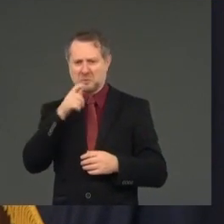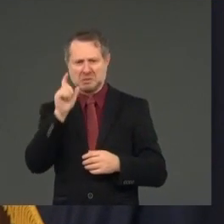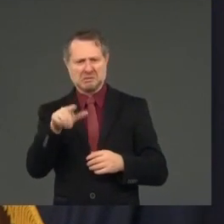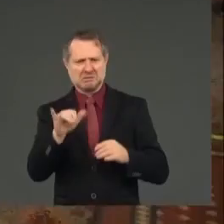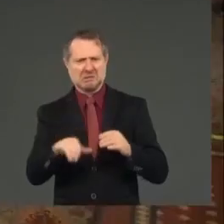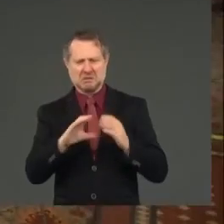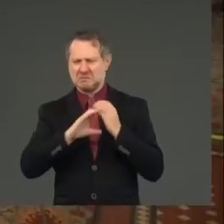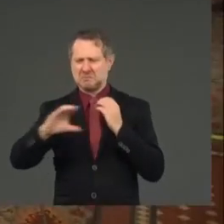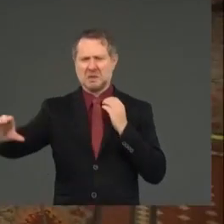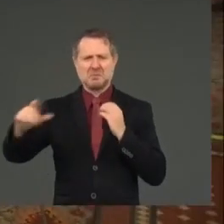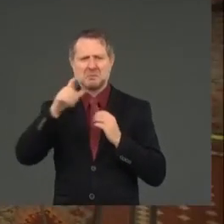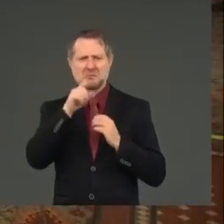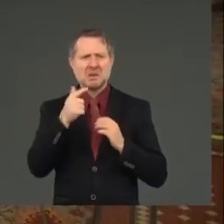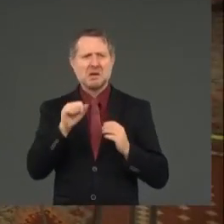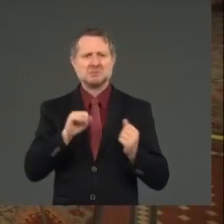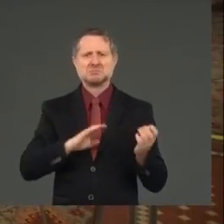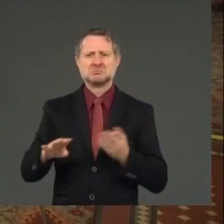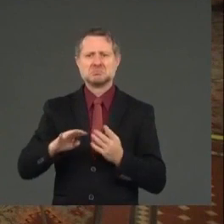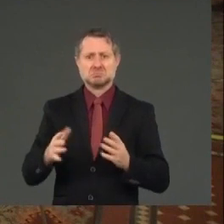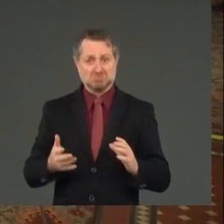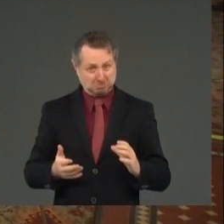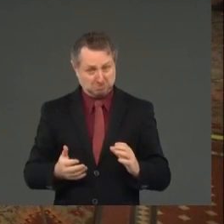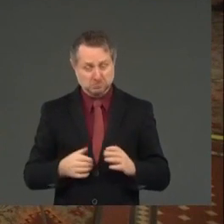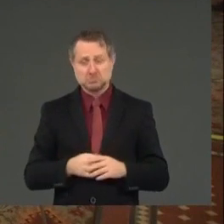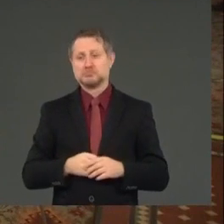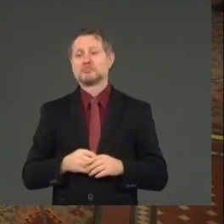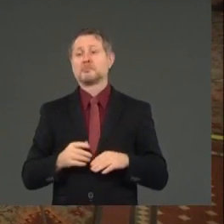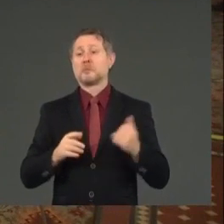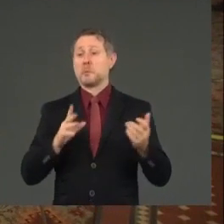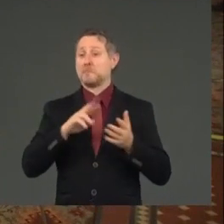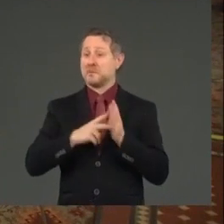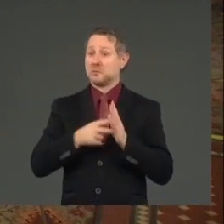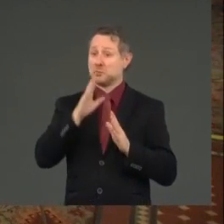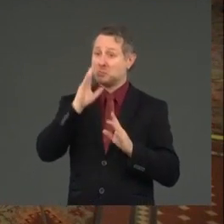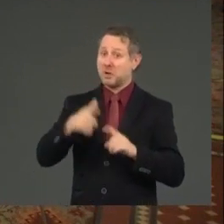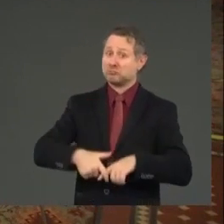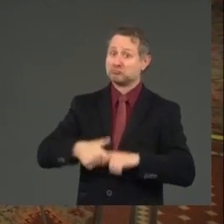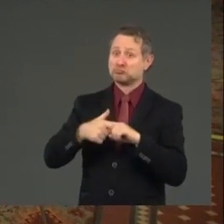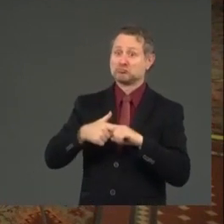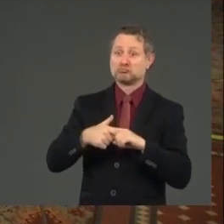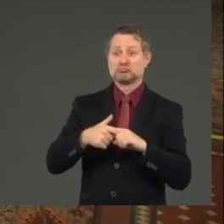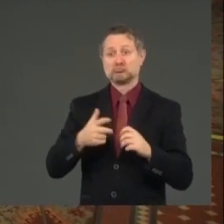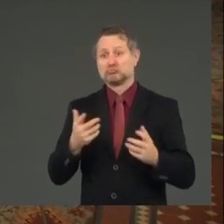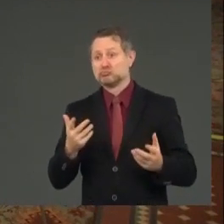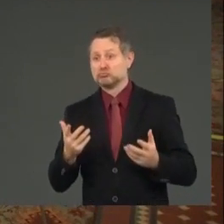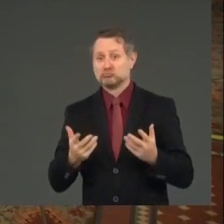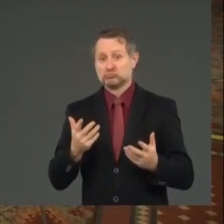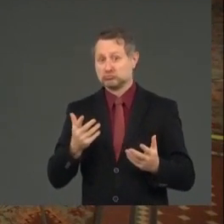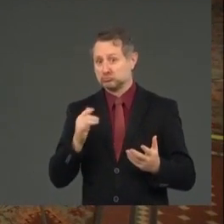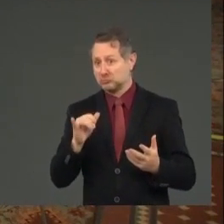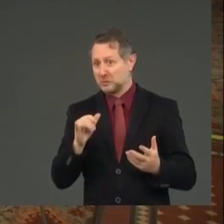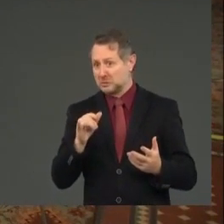WILL DO. BUT IT'S THE UTILITY COMPANIES THEMSELVES THAT SAID THEY DIDN'T